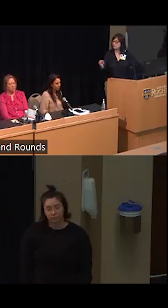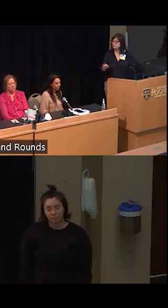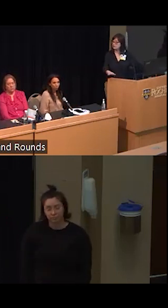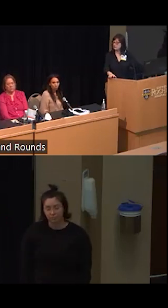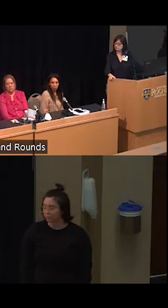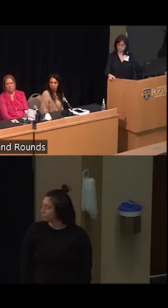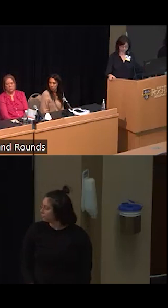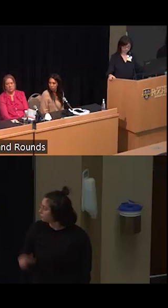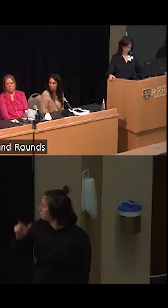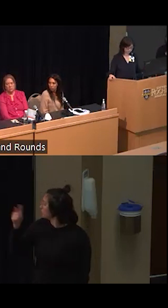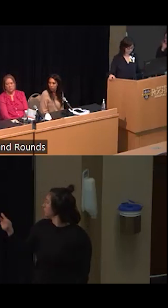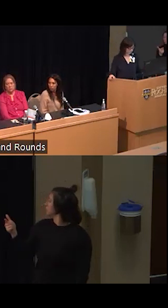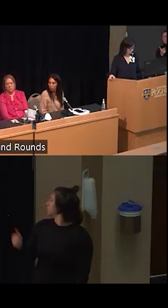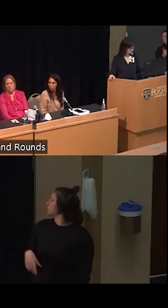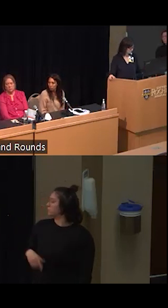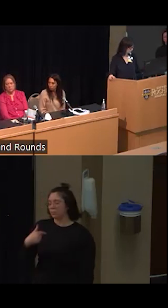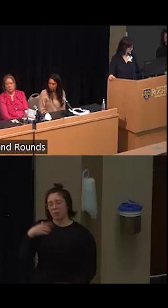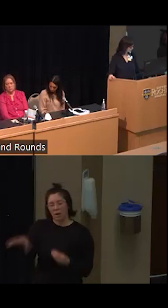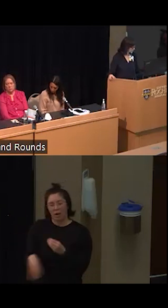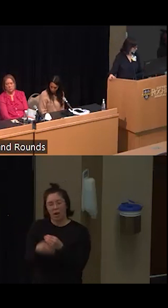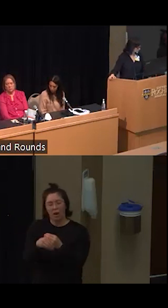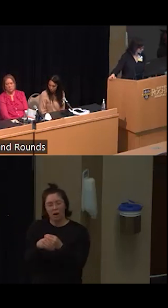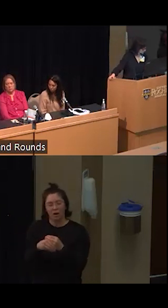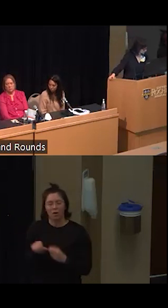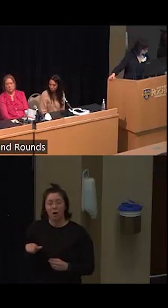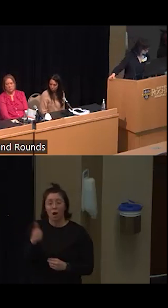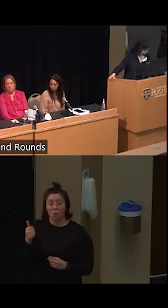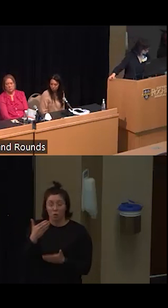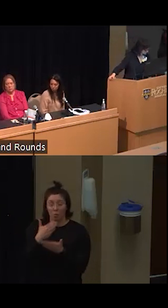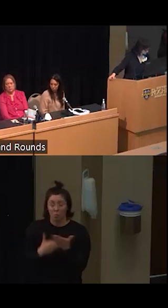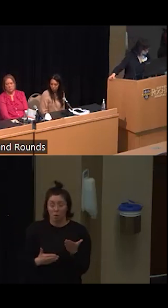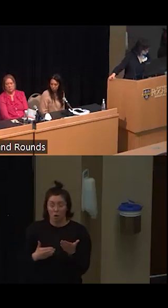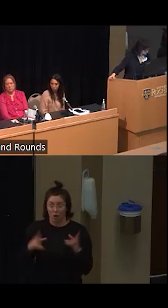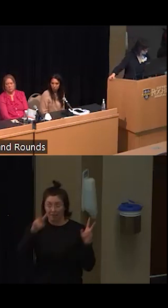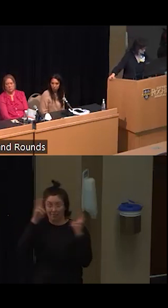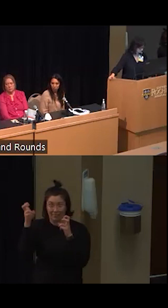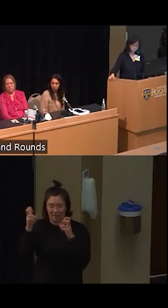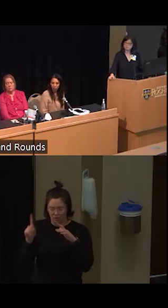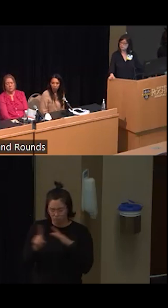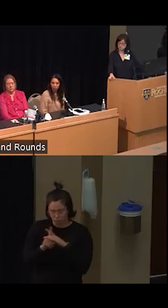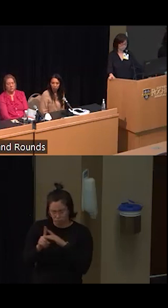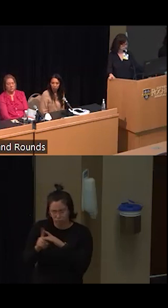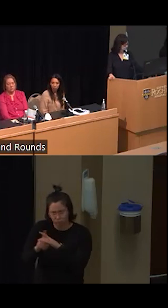I just wanted to add that um another piece a theme that came out from all the debriefing is